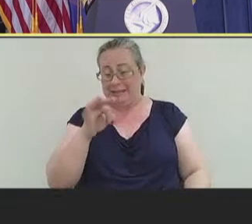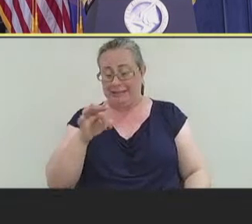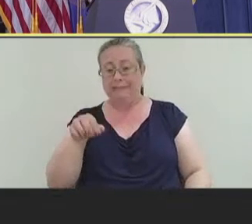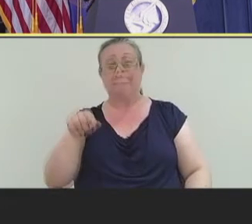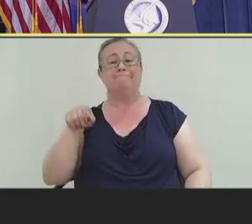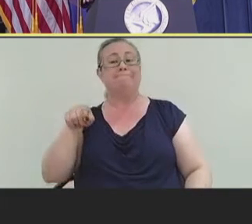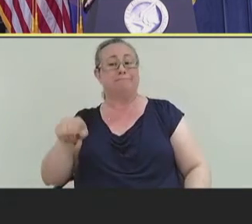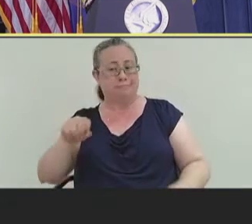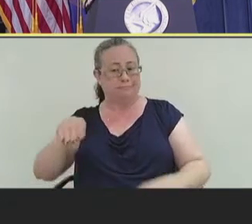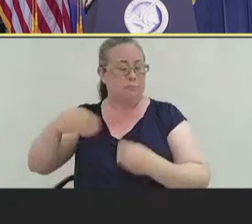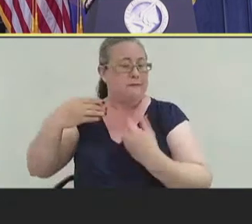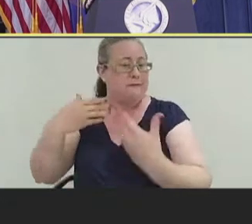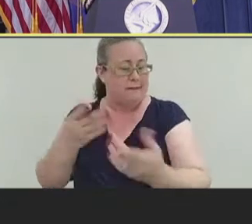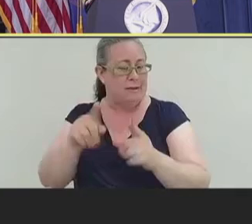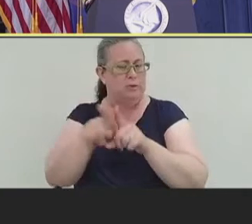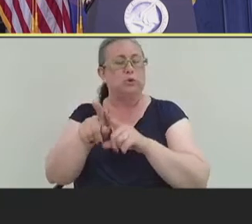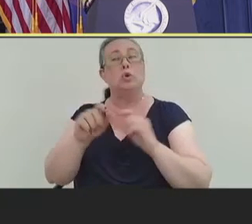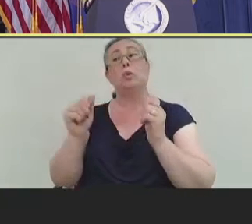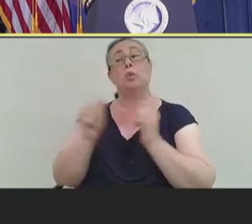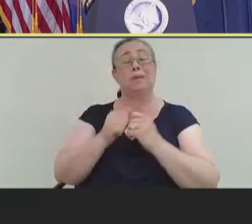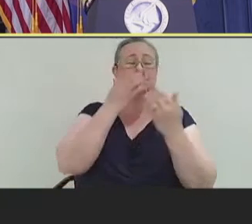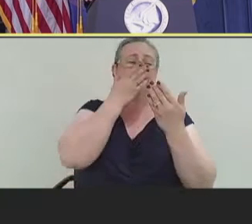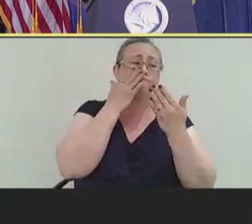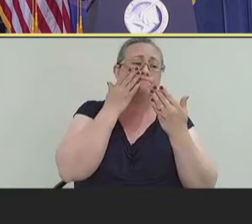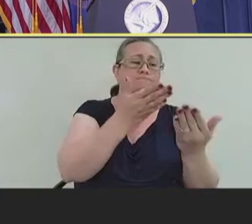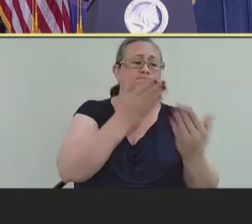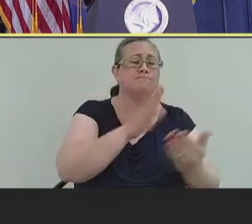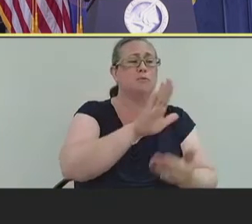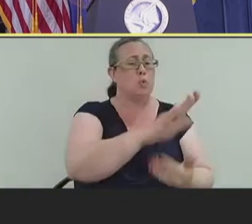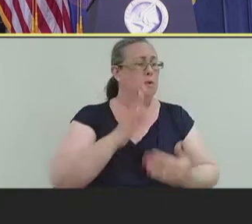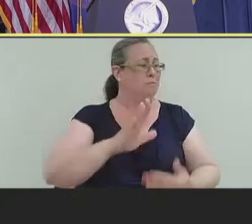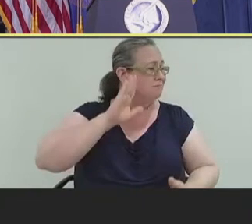with gratitude for your previous work, your current work, and your future work,